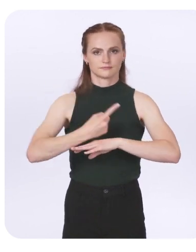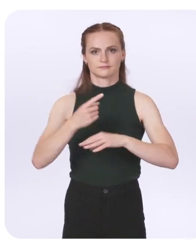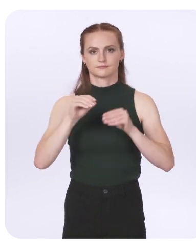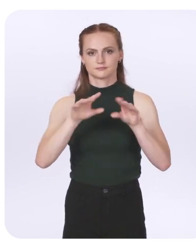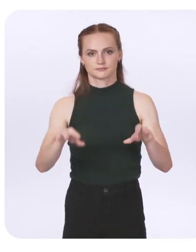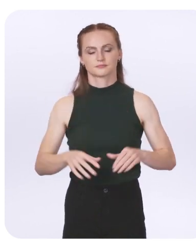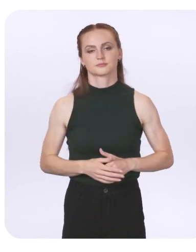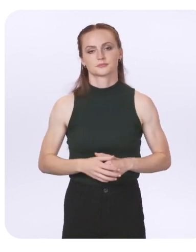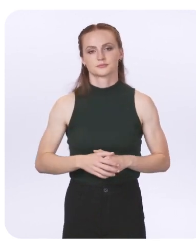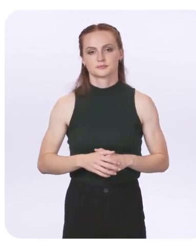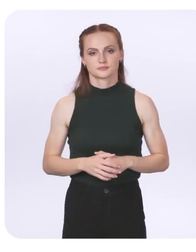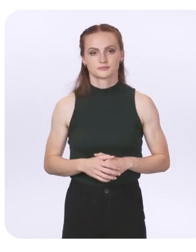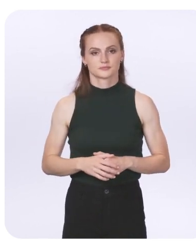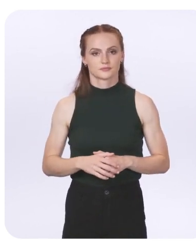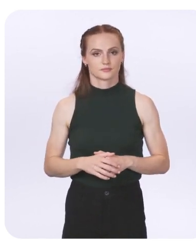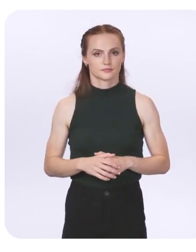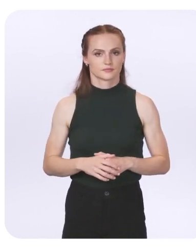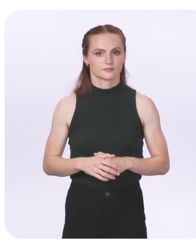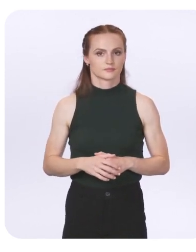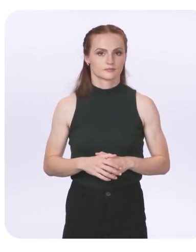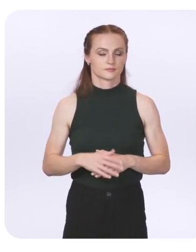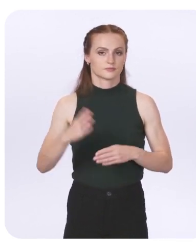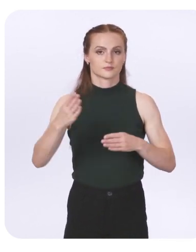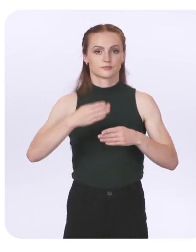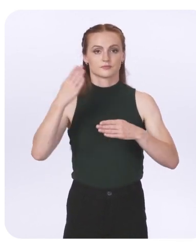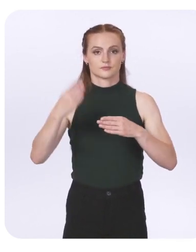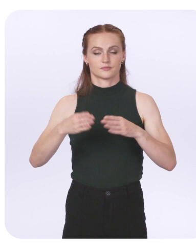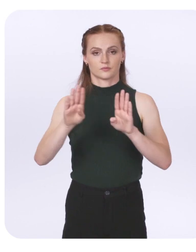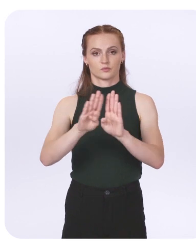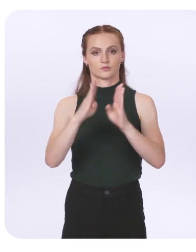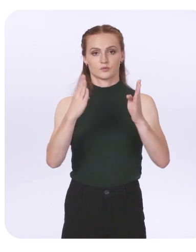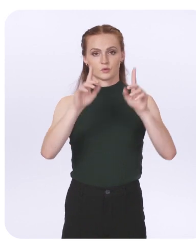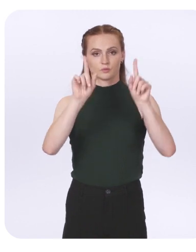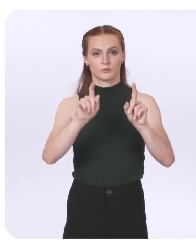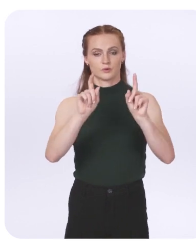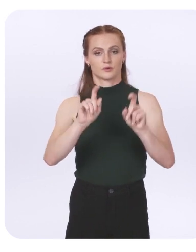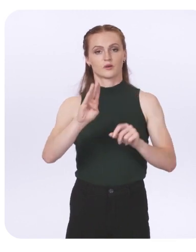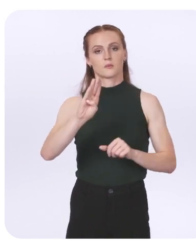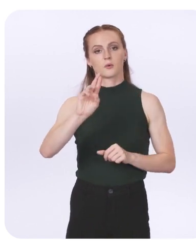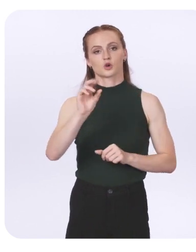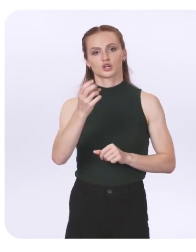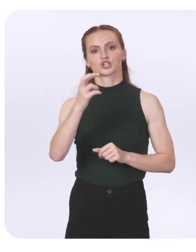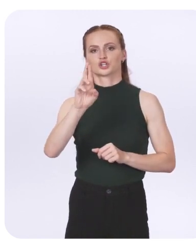In the end, the open alpha for Breachers turned out to be a big success.